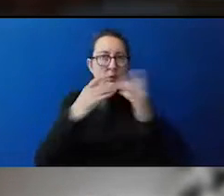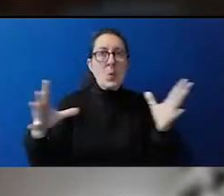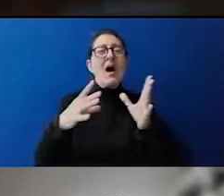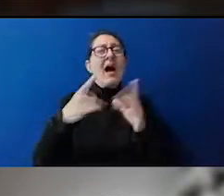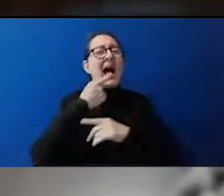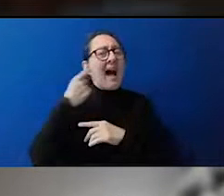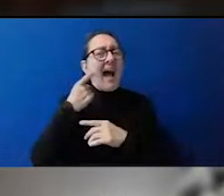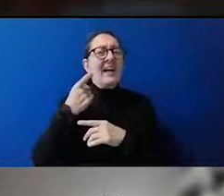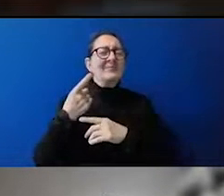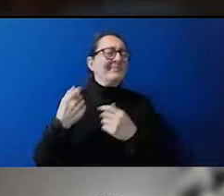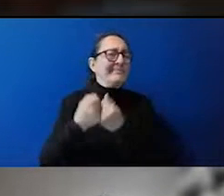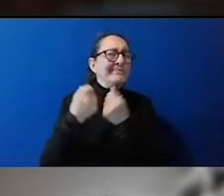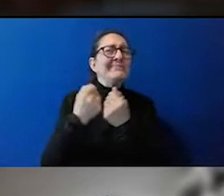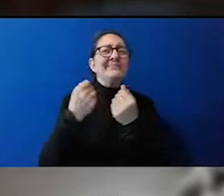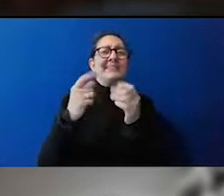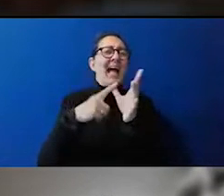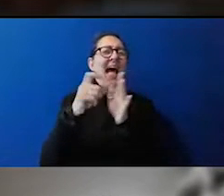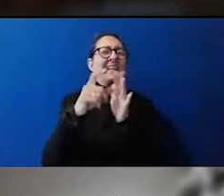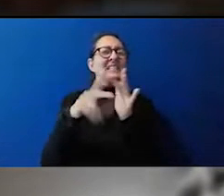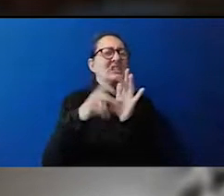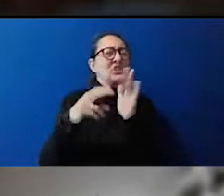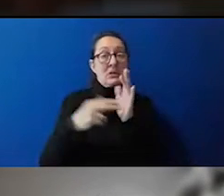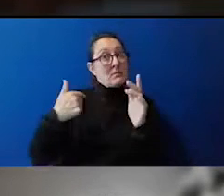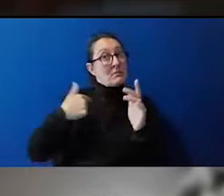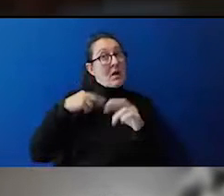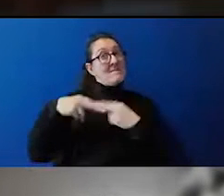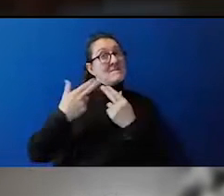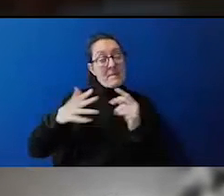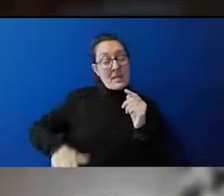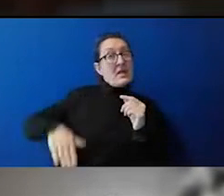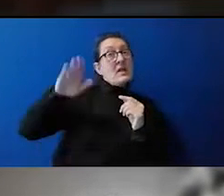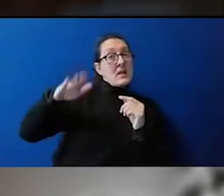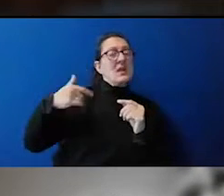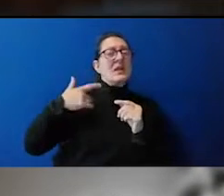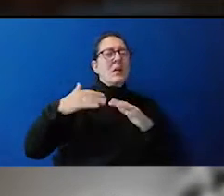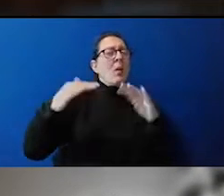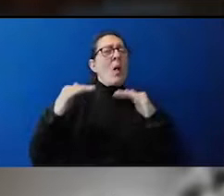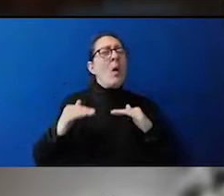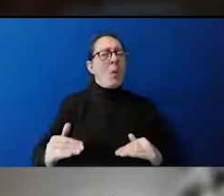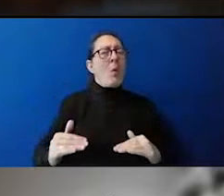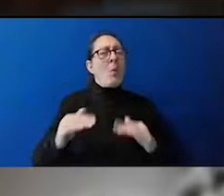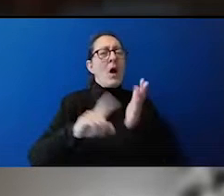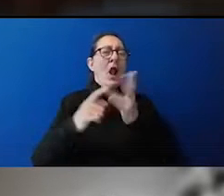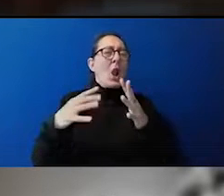real low socioeconomic status um so it's it's that sense that kind of hits home to me that